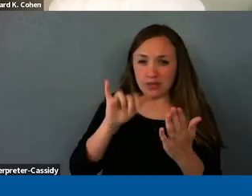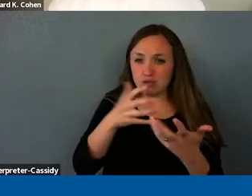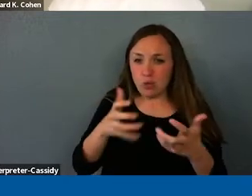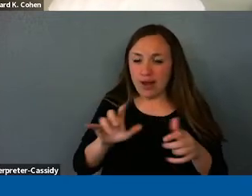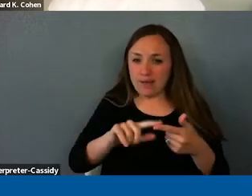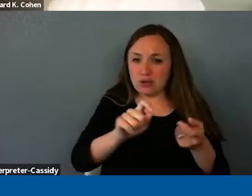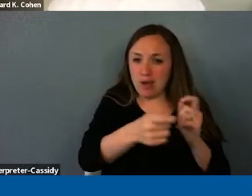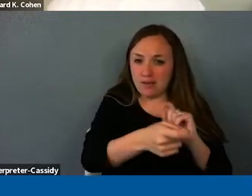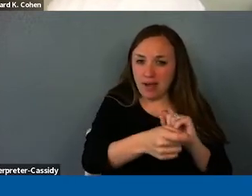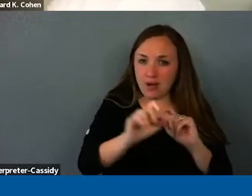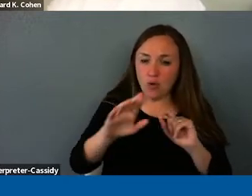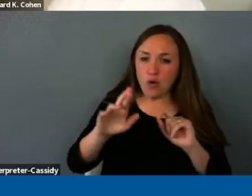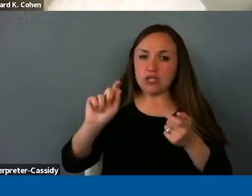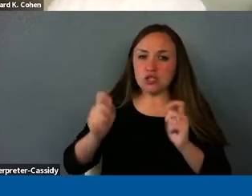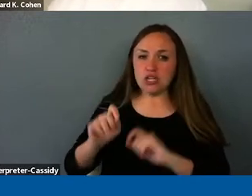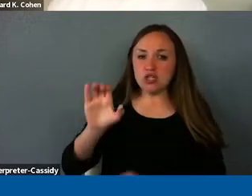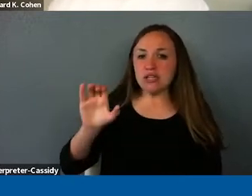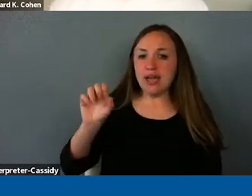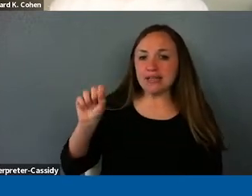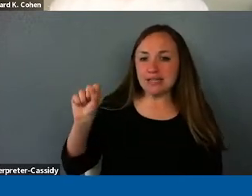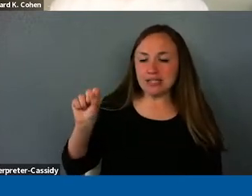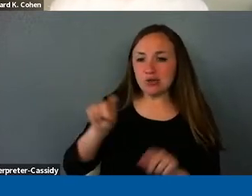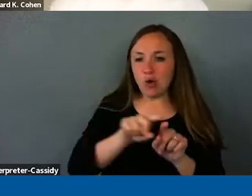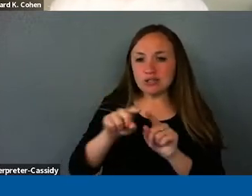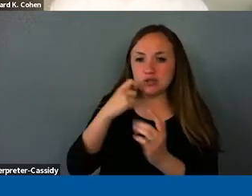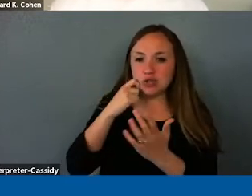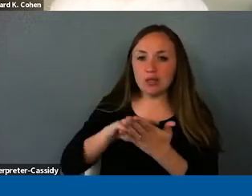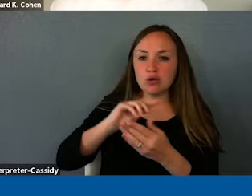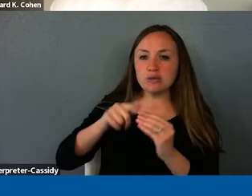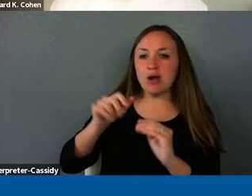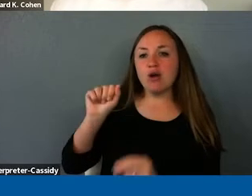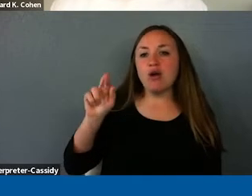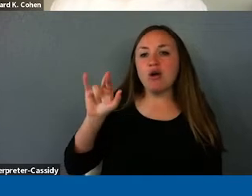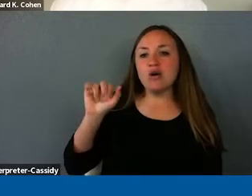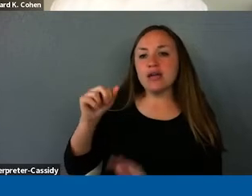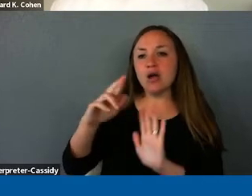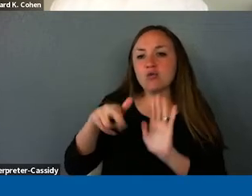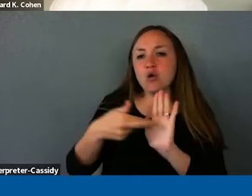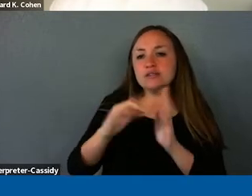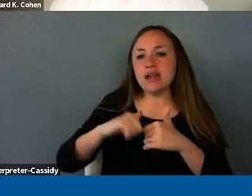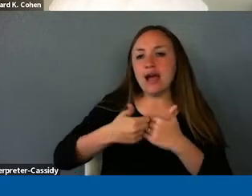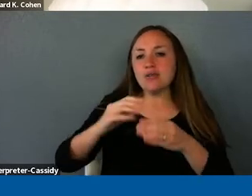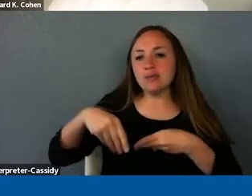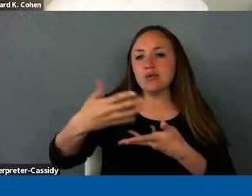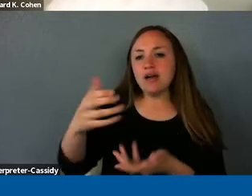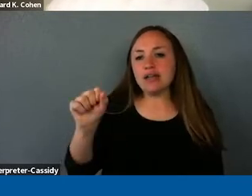your markup or your CSS. And you also just learned about ARIA roles and how they provide semantics. So you decide to just add the role of button